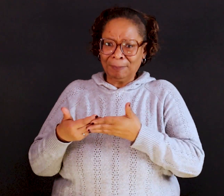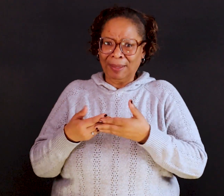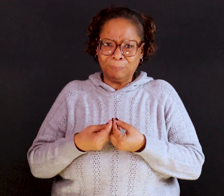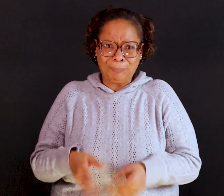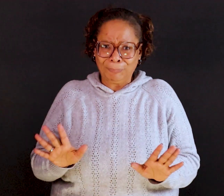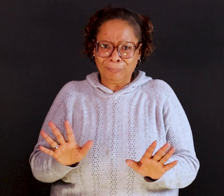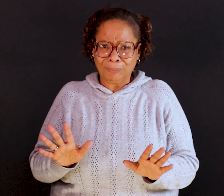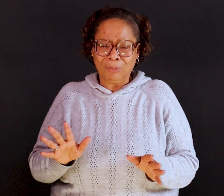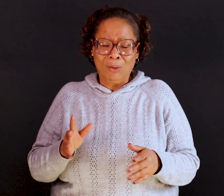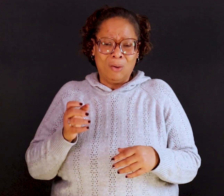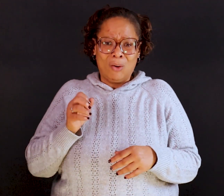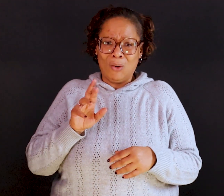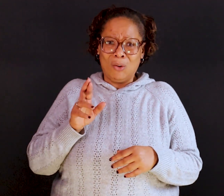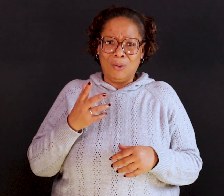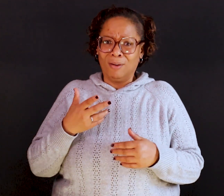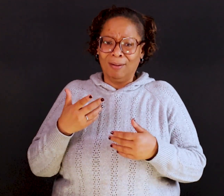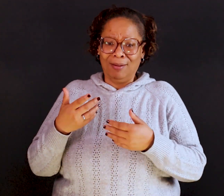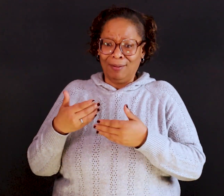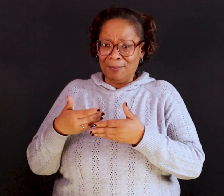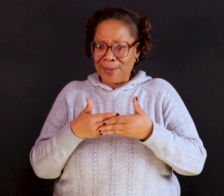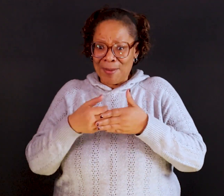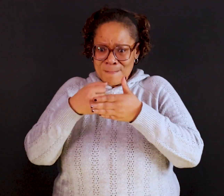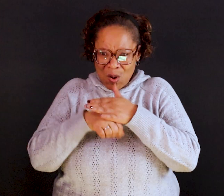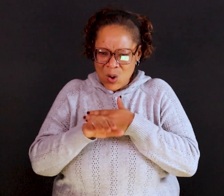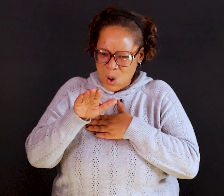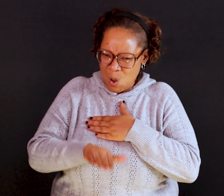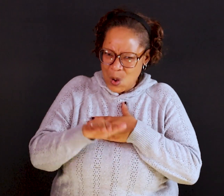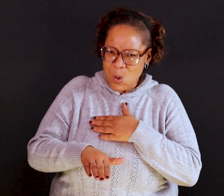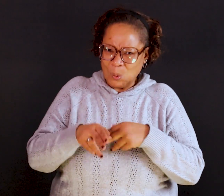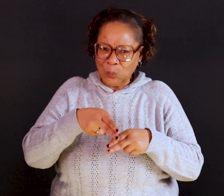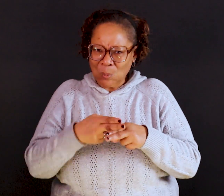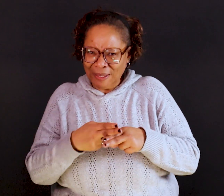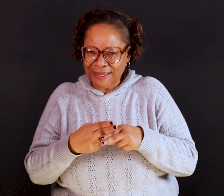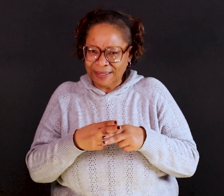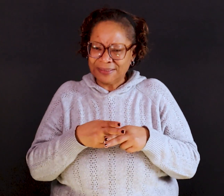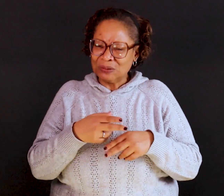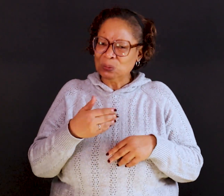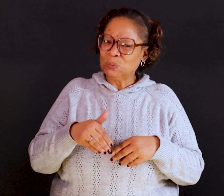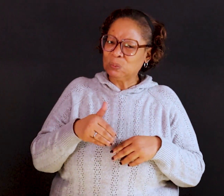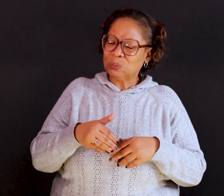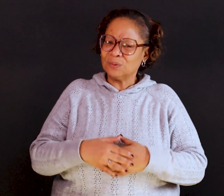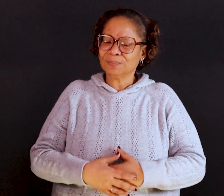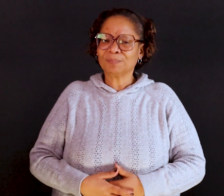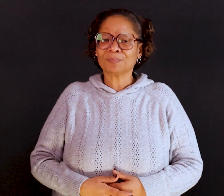Miscarriage and low birth weight infants.